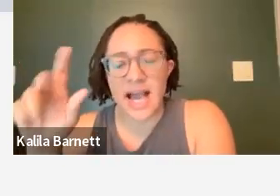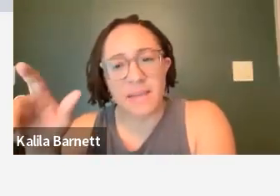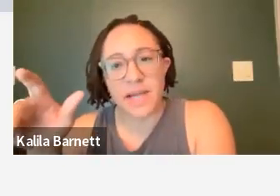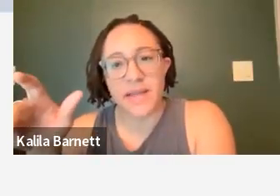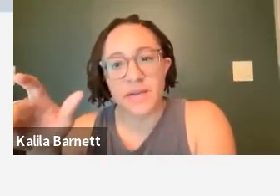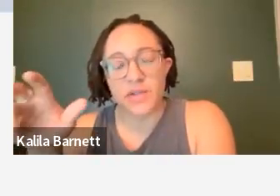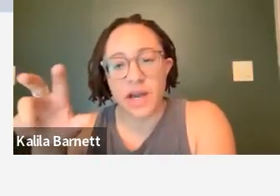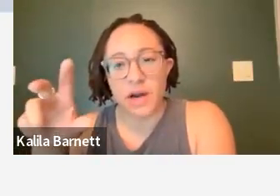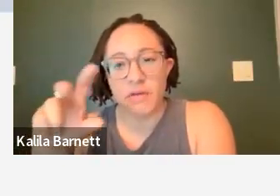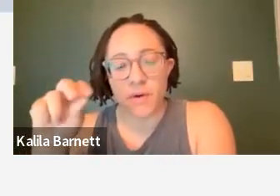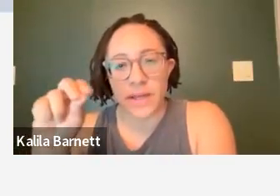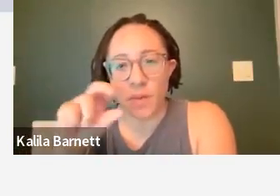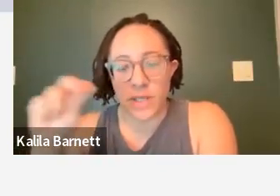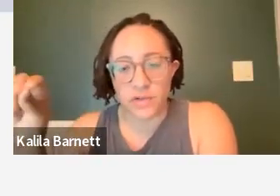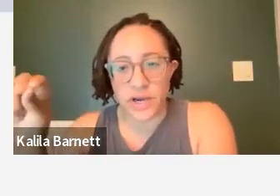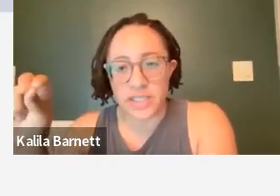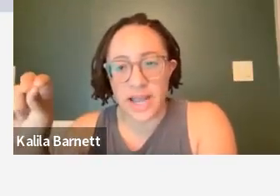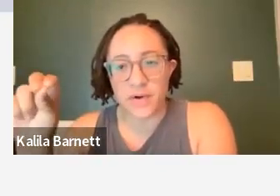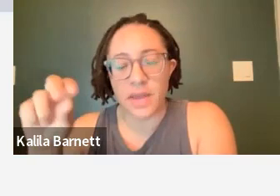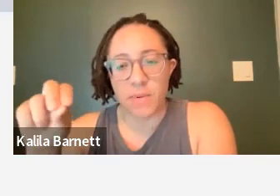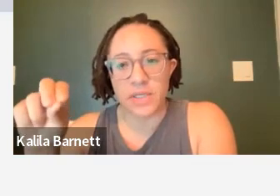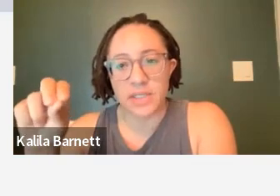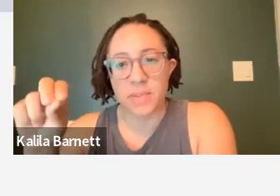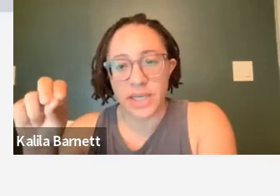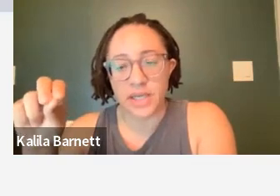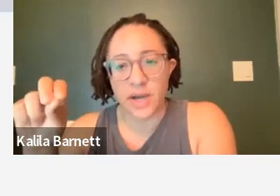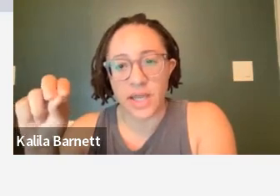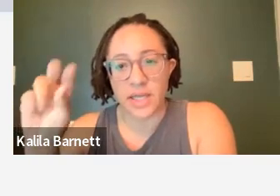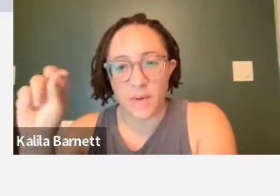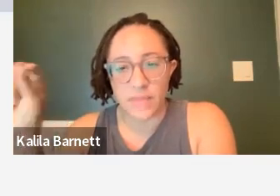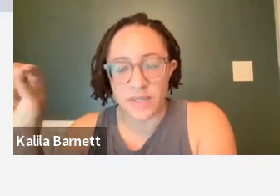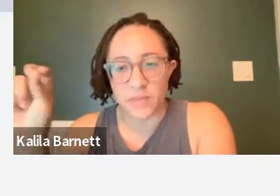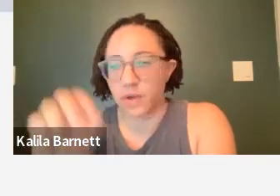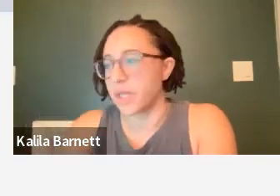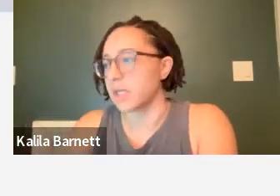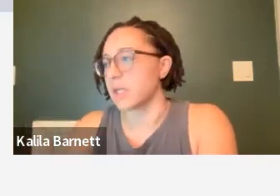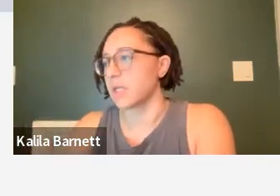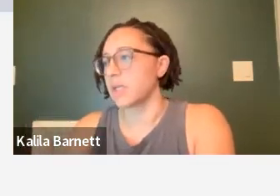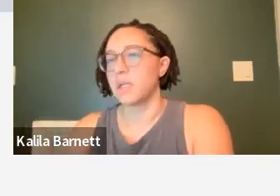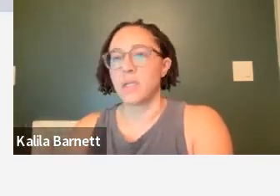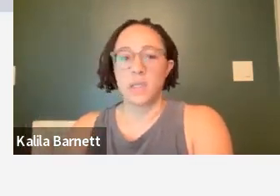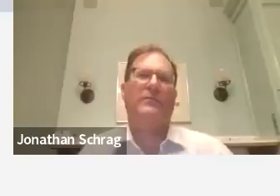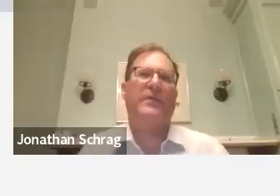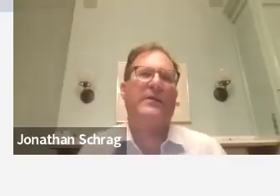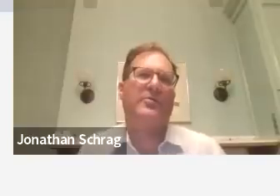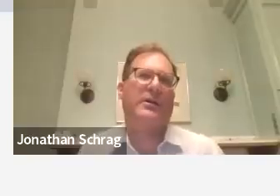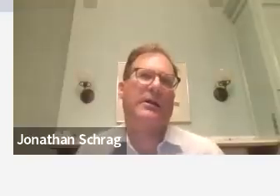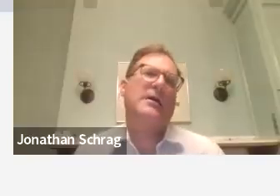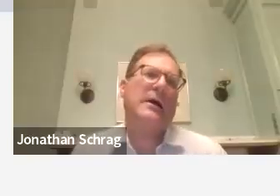information on electric infrastructure planning to support the first step, identifying your